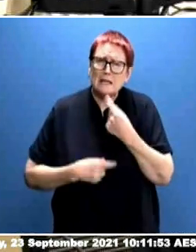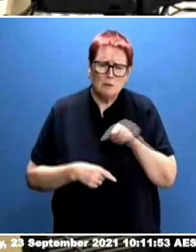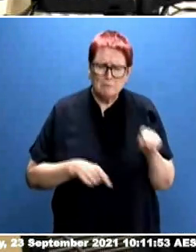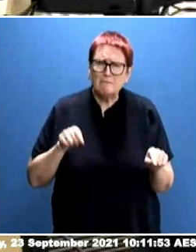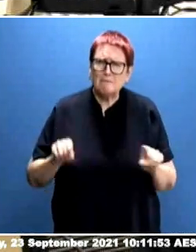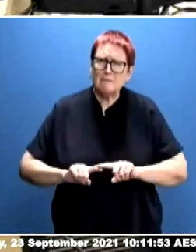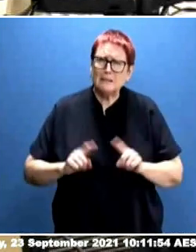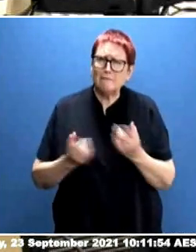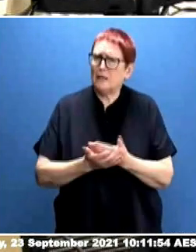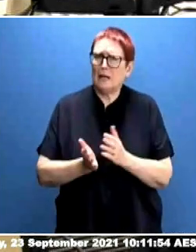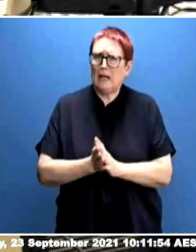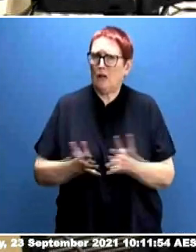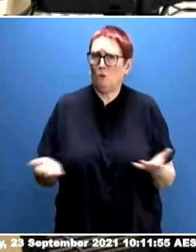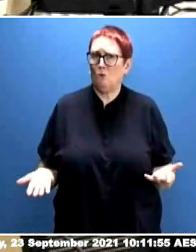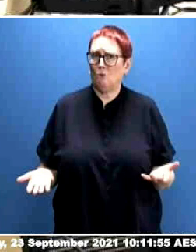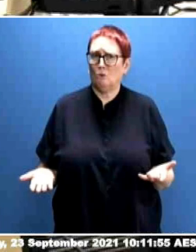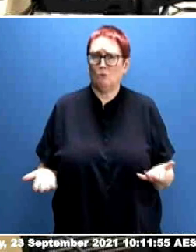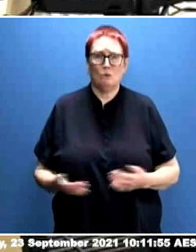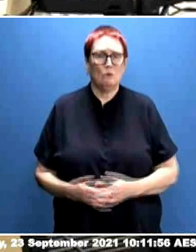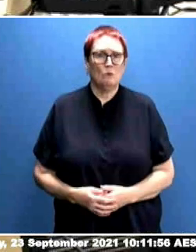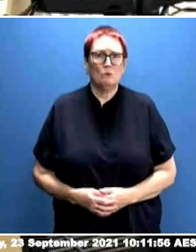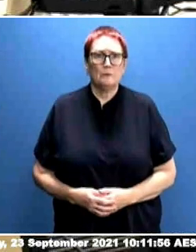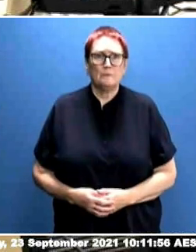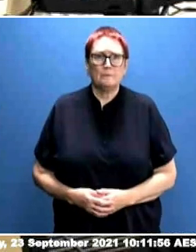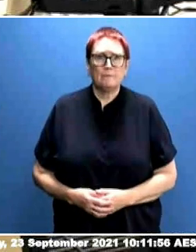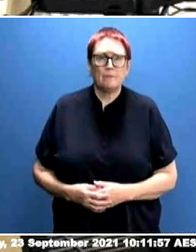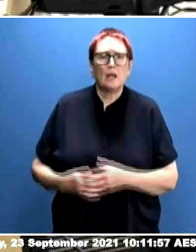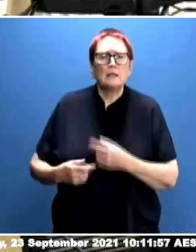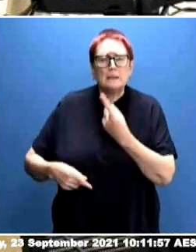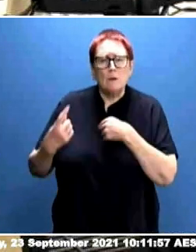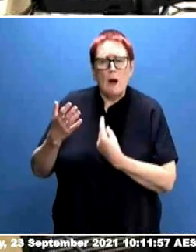between those in terms of what happens at the Kath French facility?